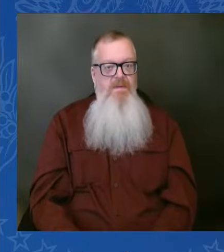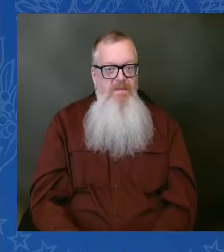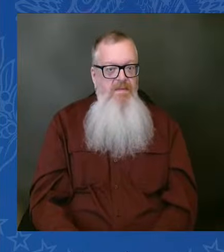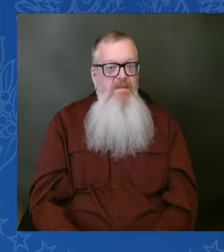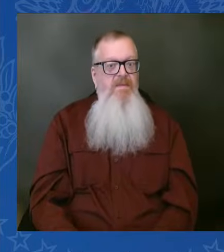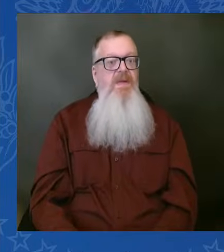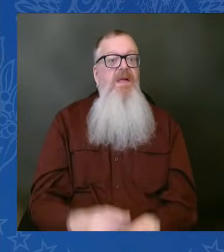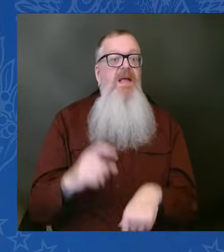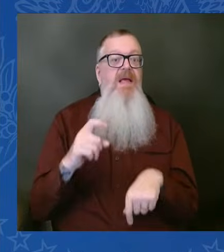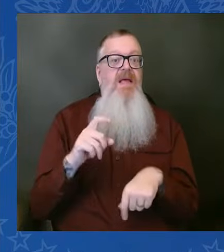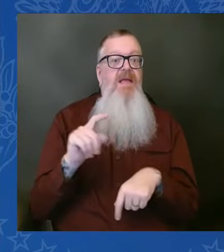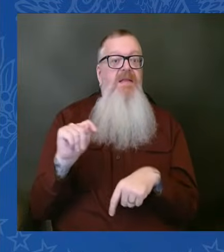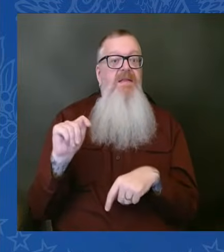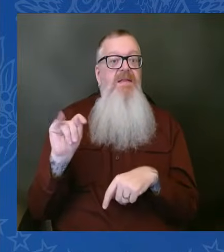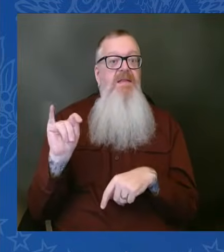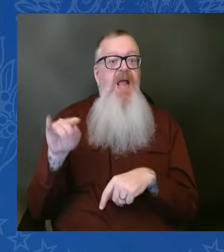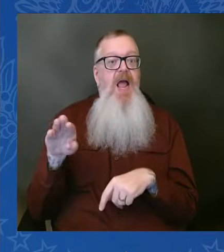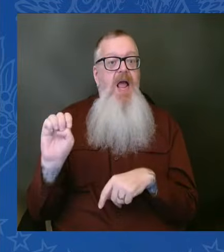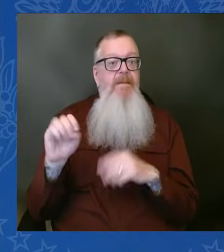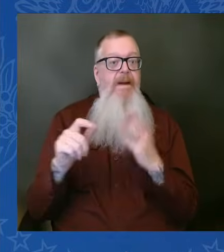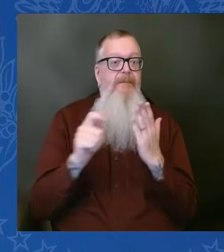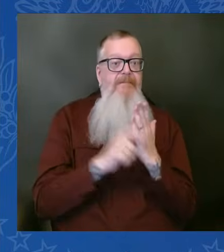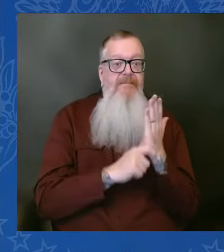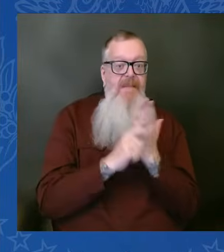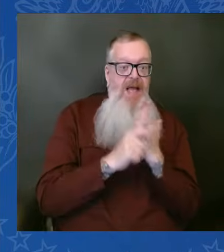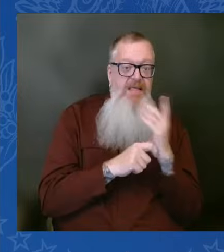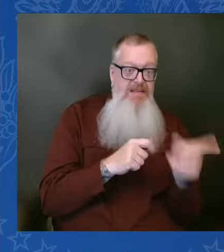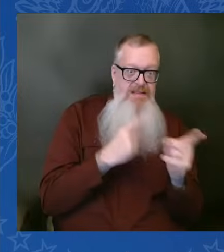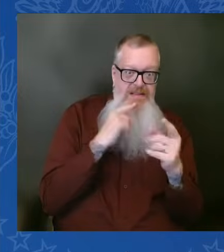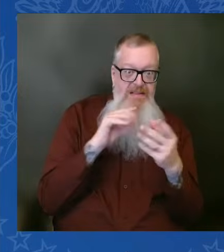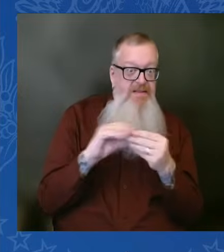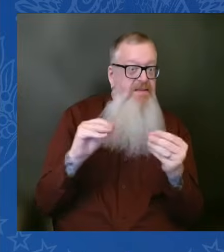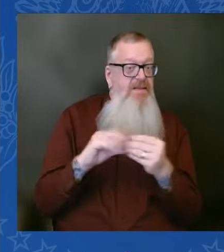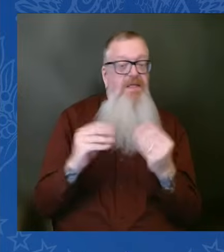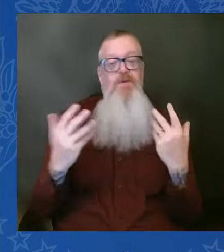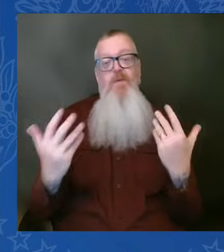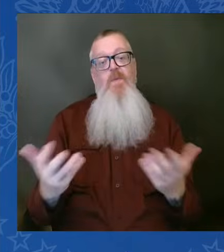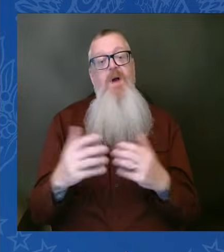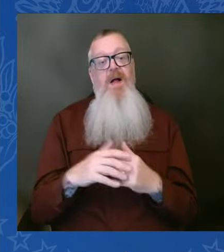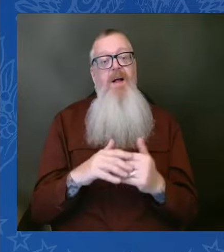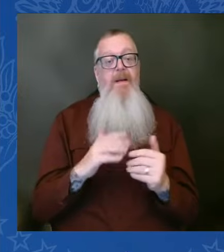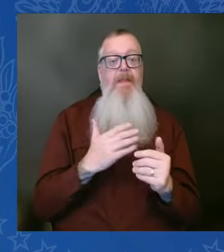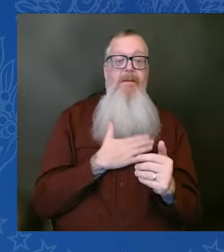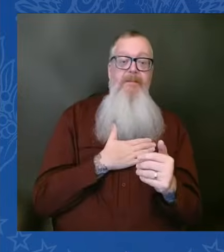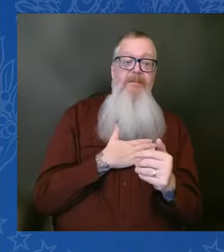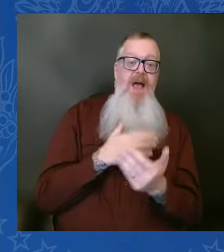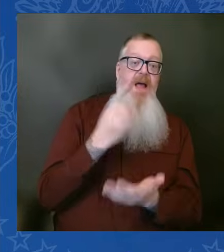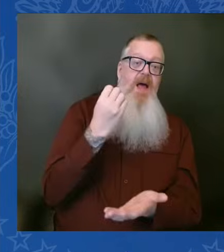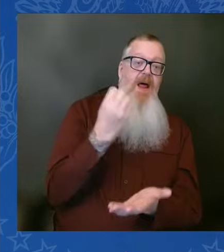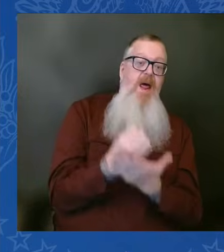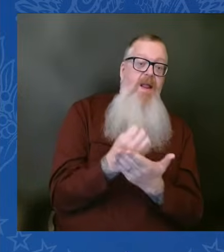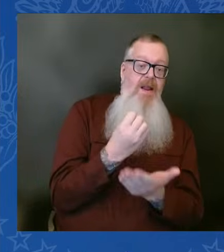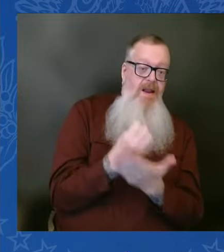describe the economy I’m leaving to my successor, and there’s a number of these quotes: “President-elect Trump is receiving the strongest economy